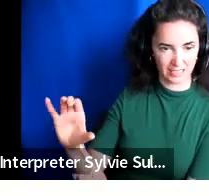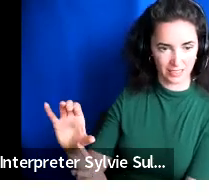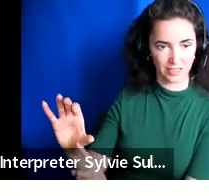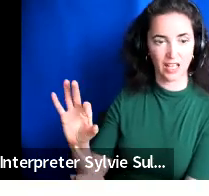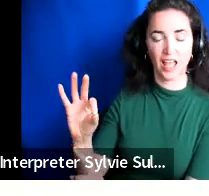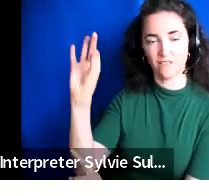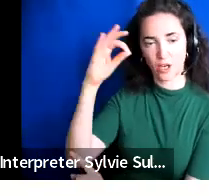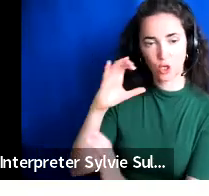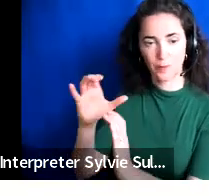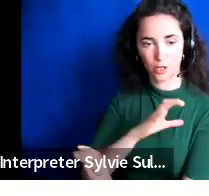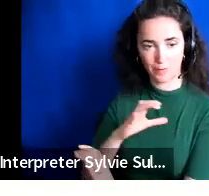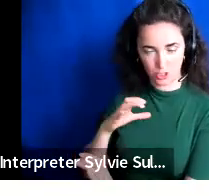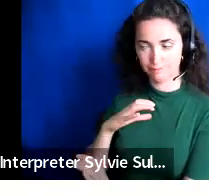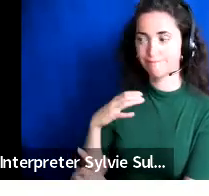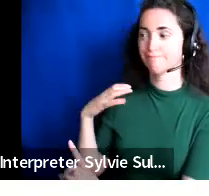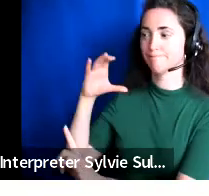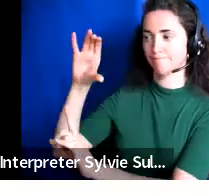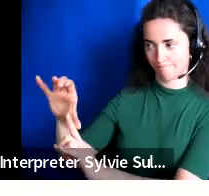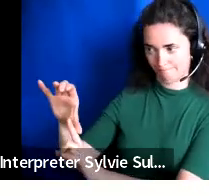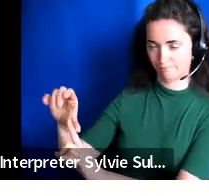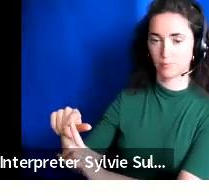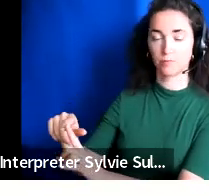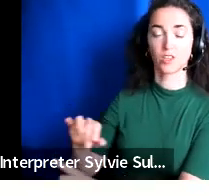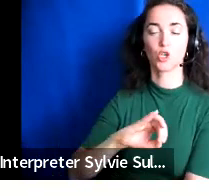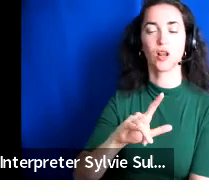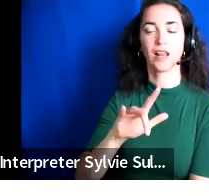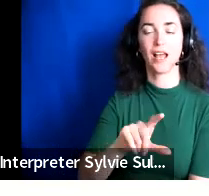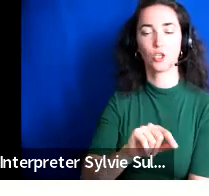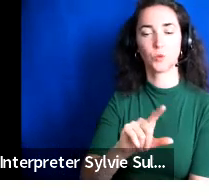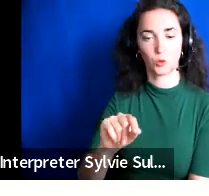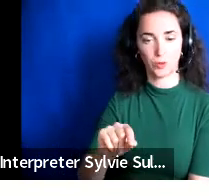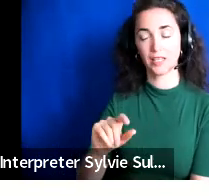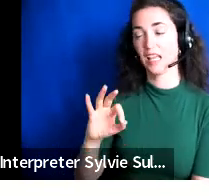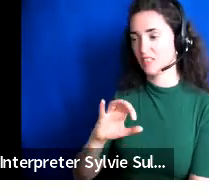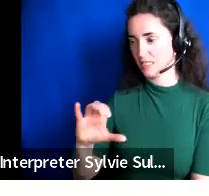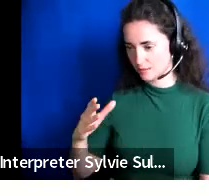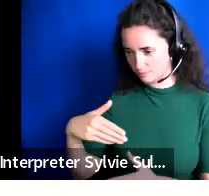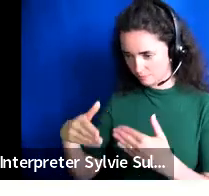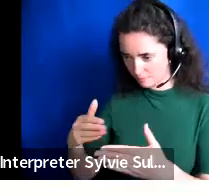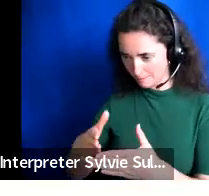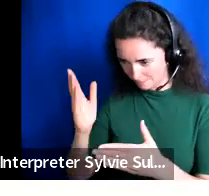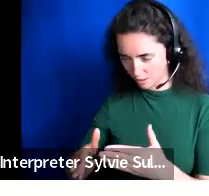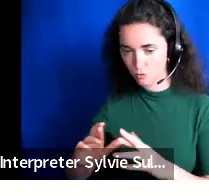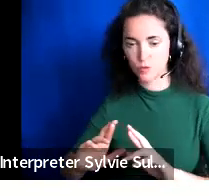So in July 2020, the Fcc. finalizes rule and order, and designated that 9, 8 would become effective.